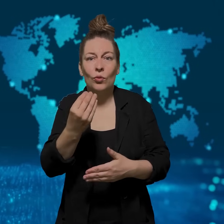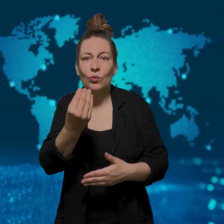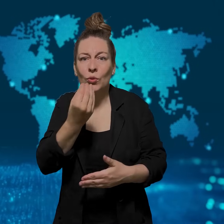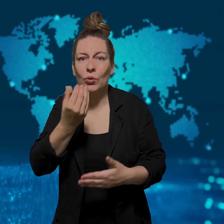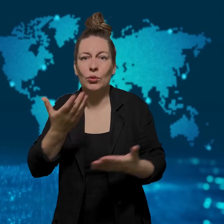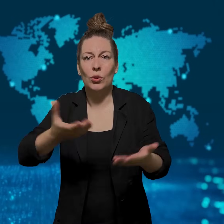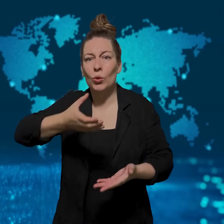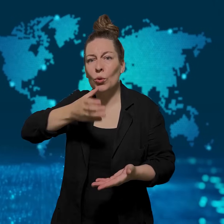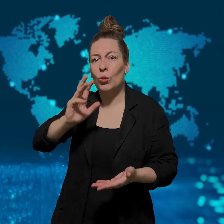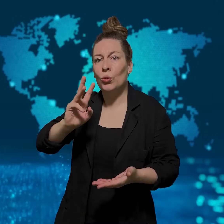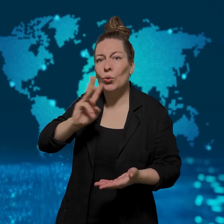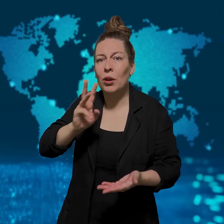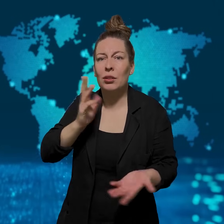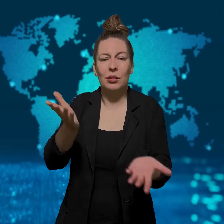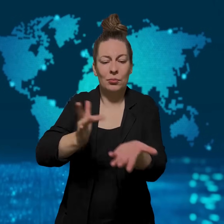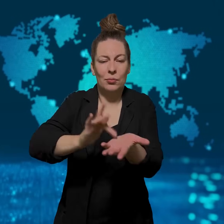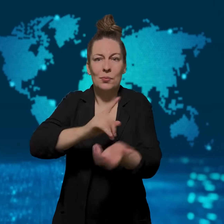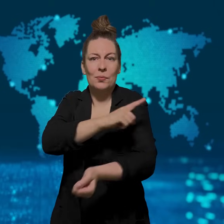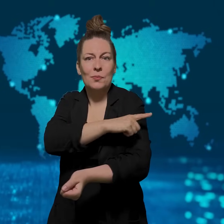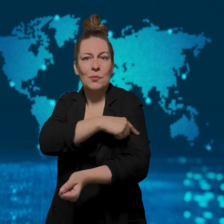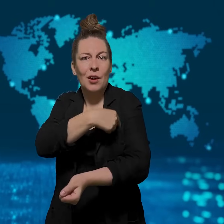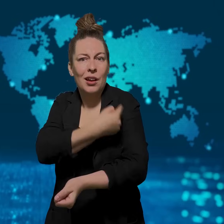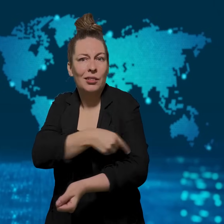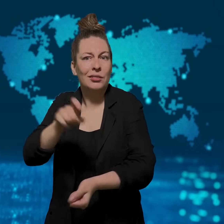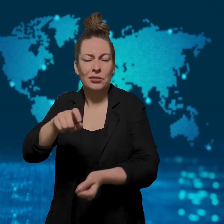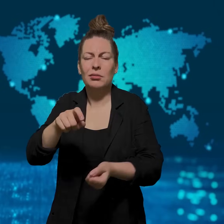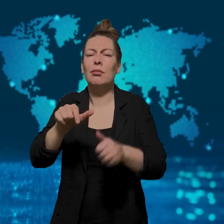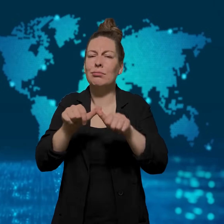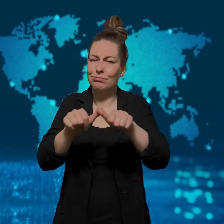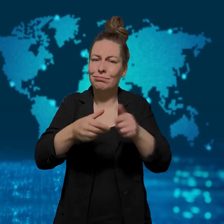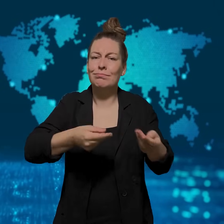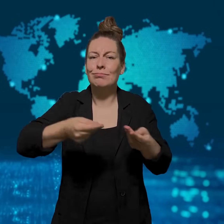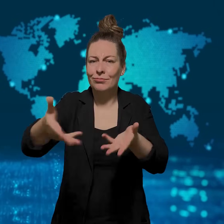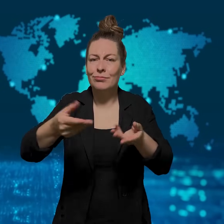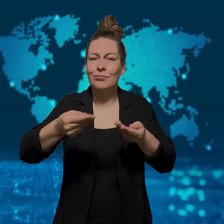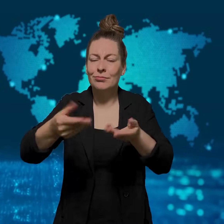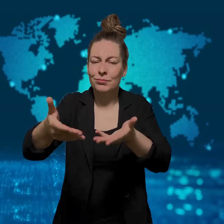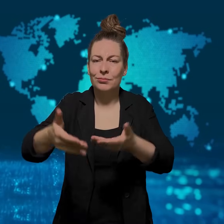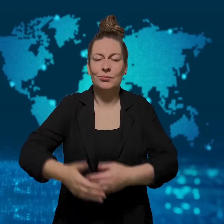supply food, water, and medicine to those needing it.